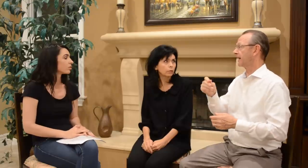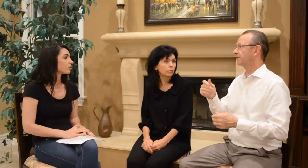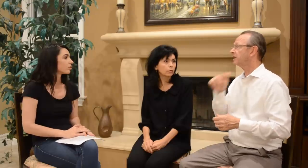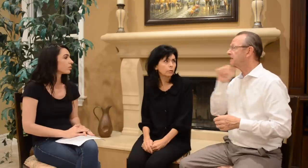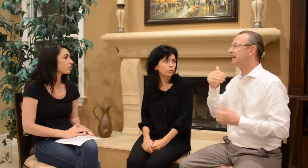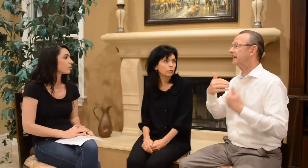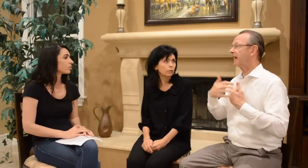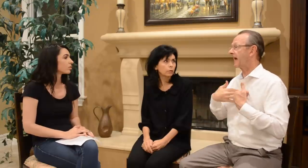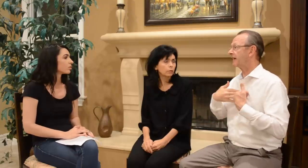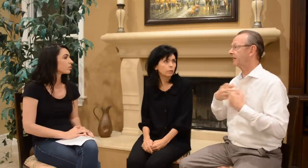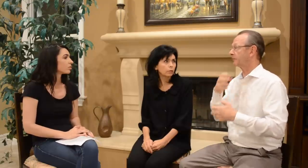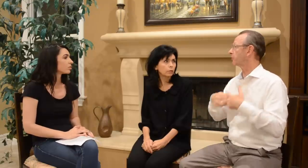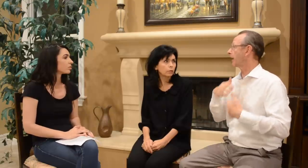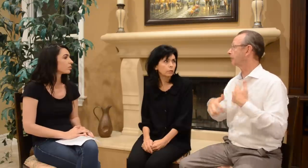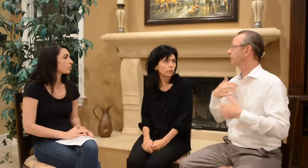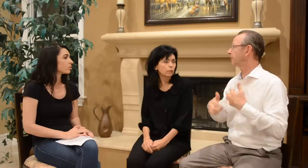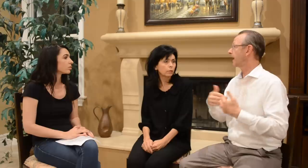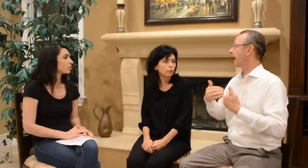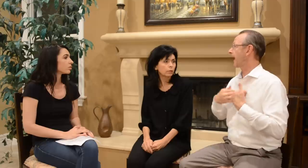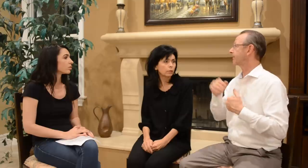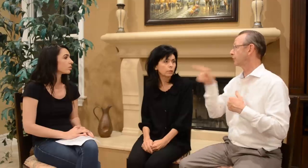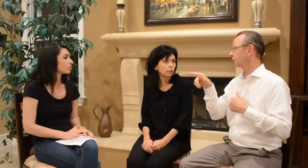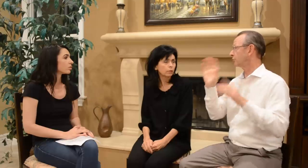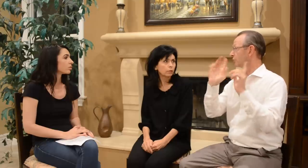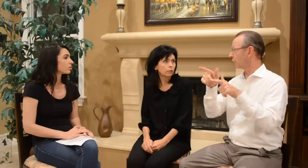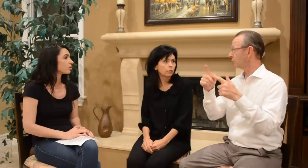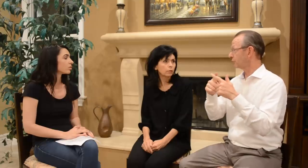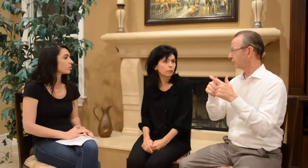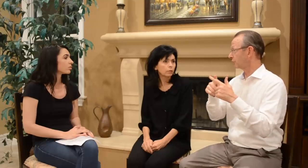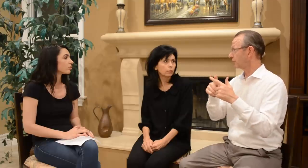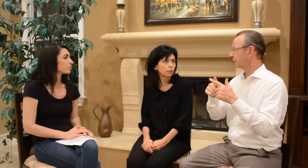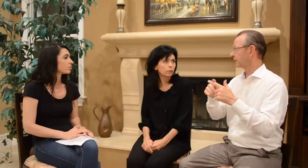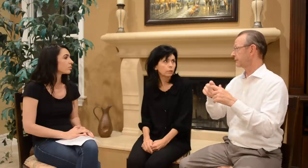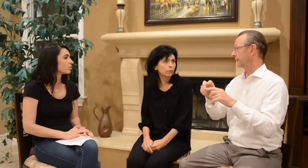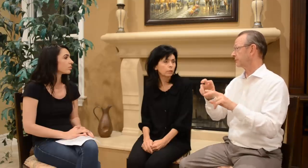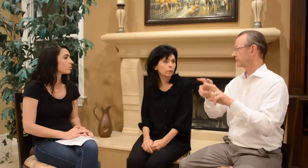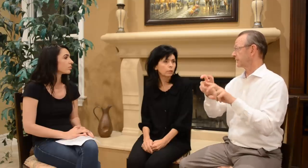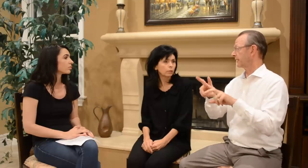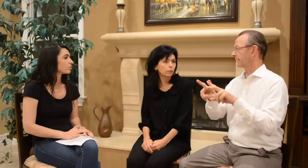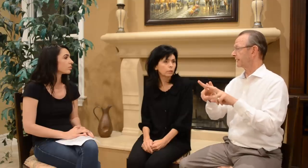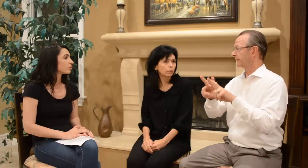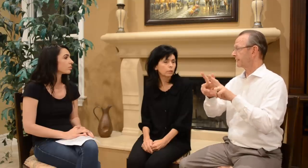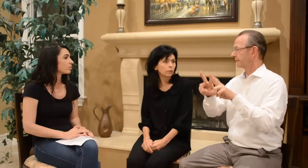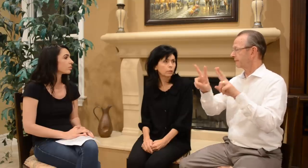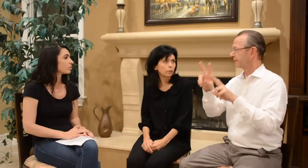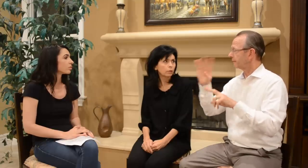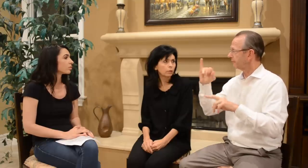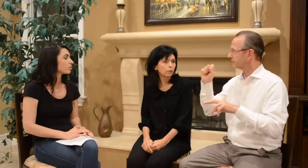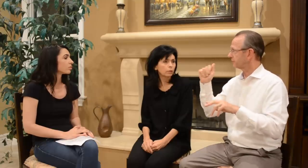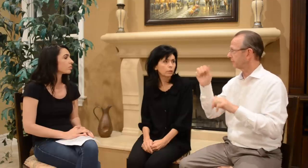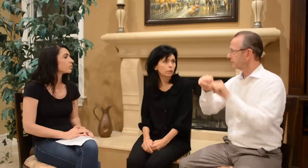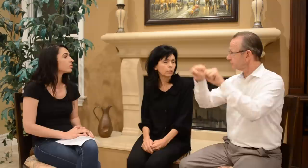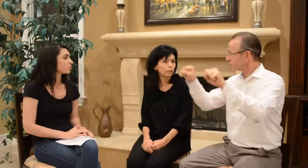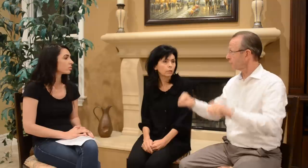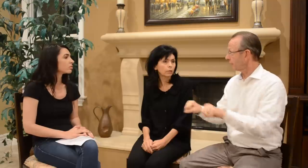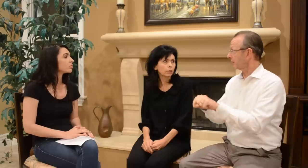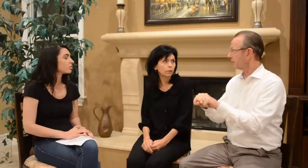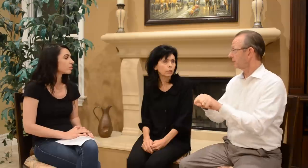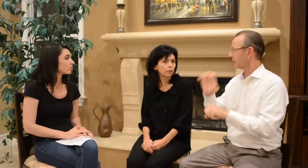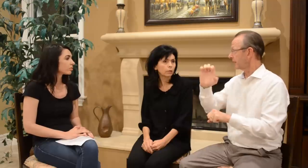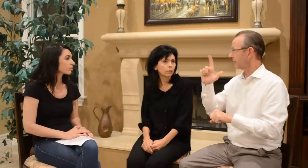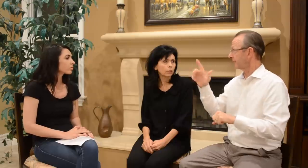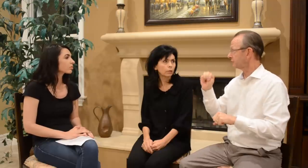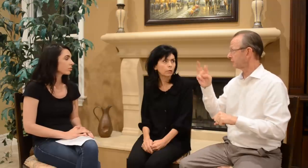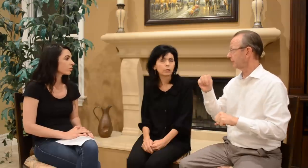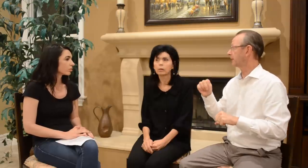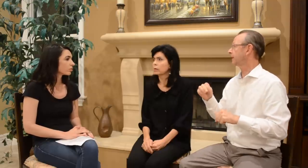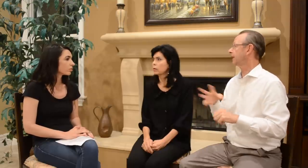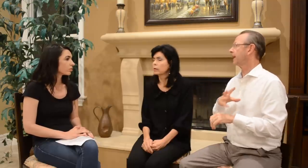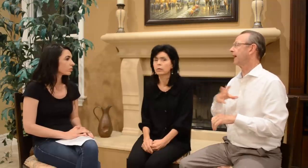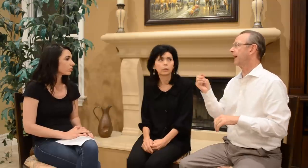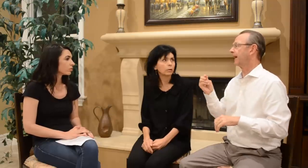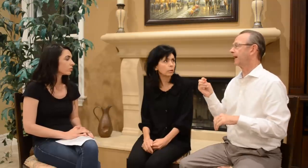and didn’t have a problem with you going to Vista Square Elementary